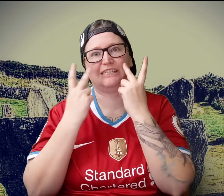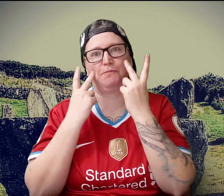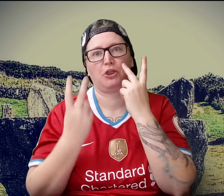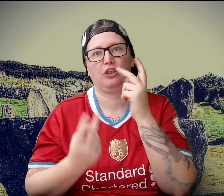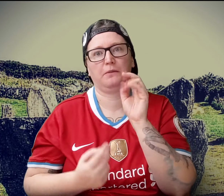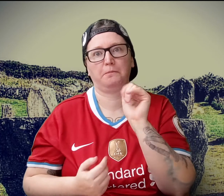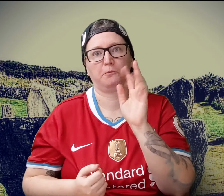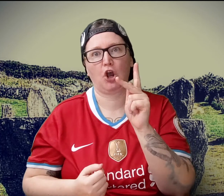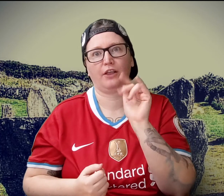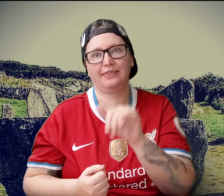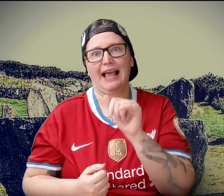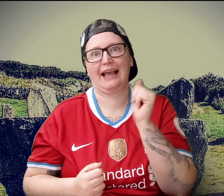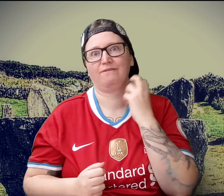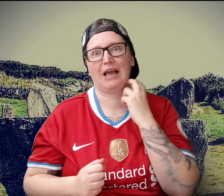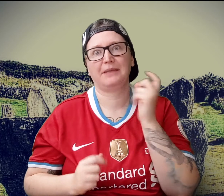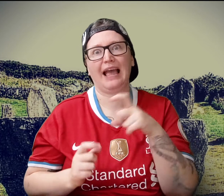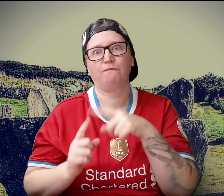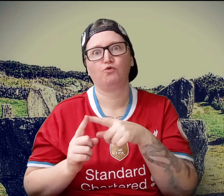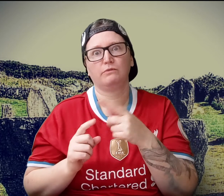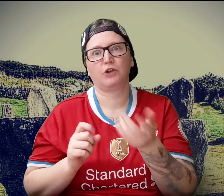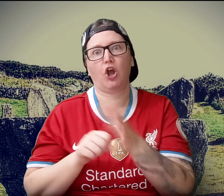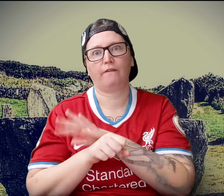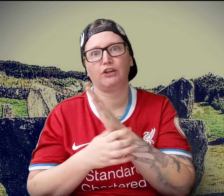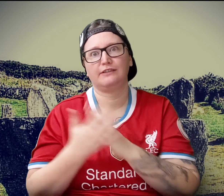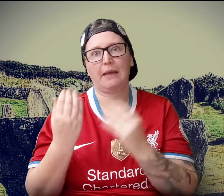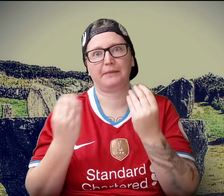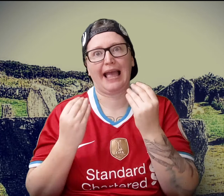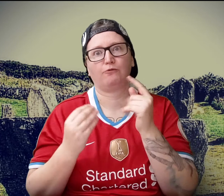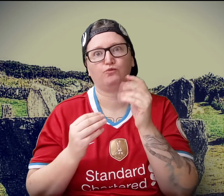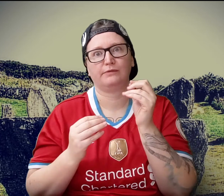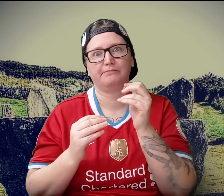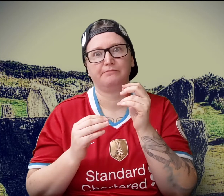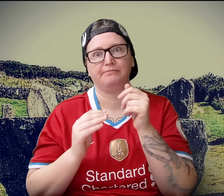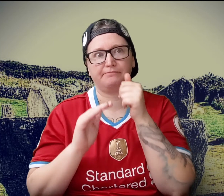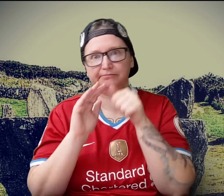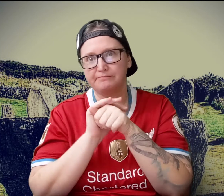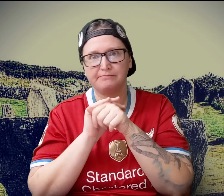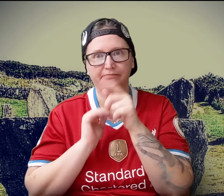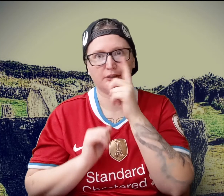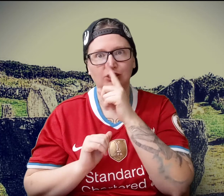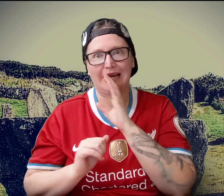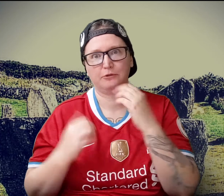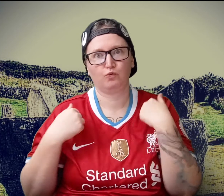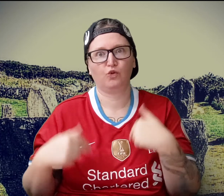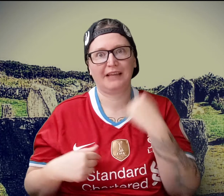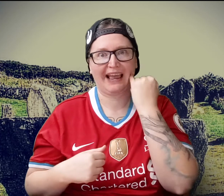but it has to be a visual mark that the vampire has to cover in some way and hide so they're